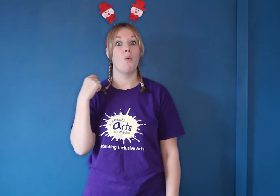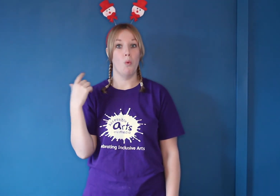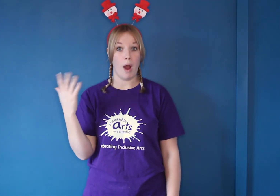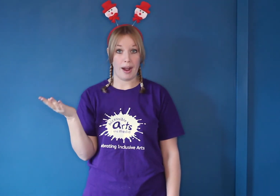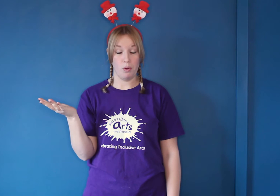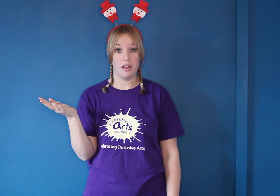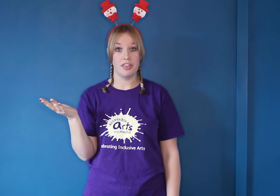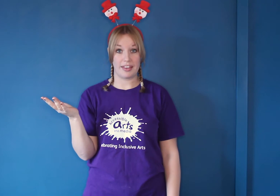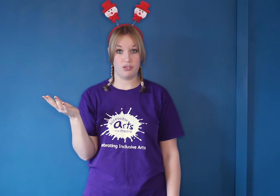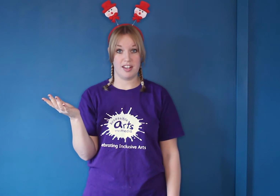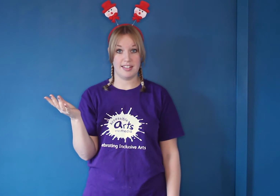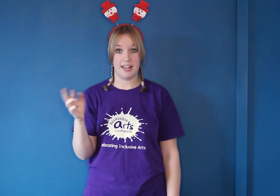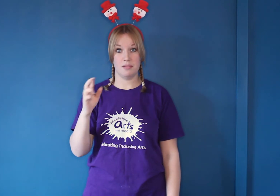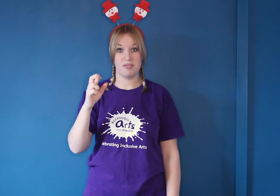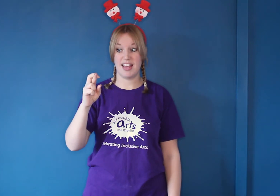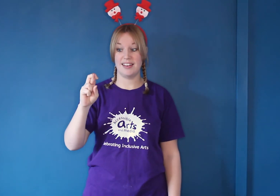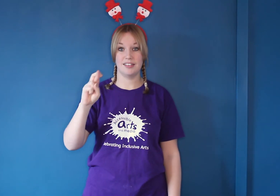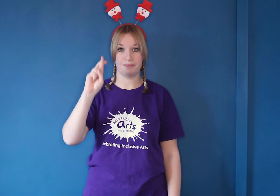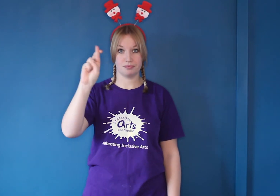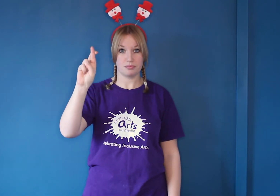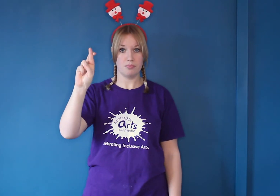Wow. That’s a tricky sign. Pretend –